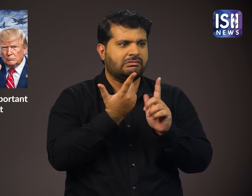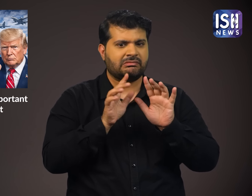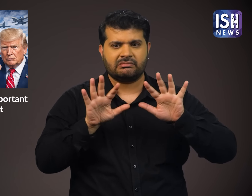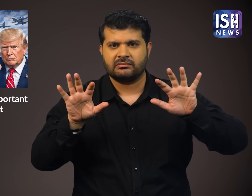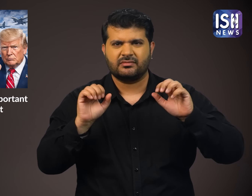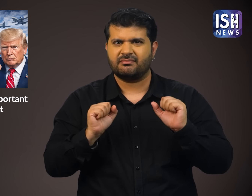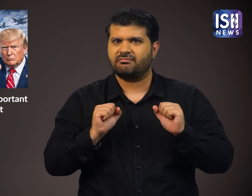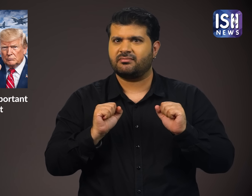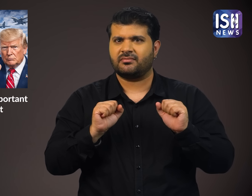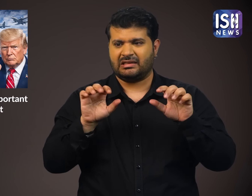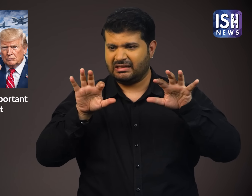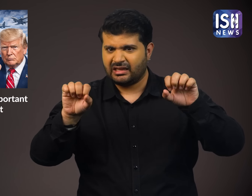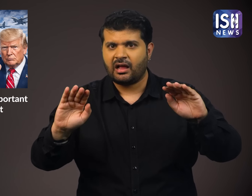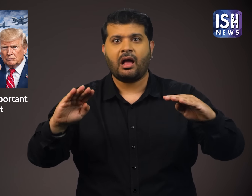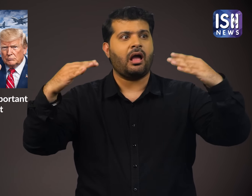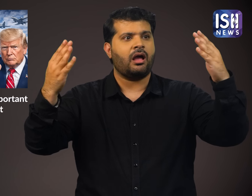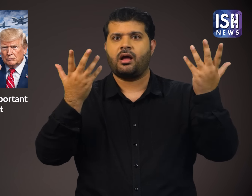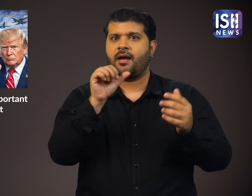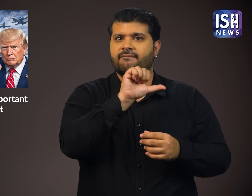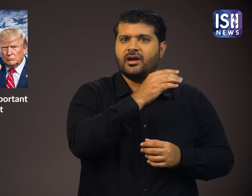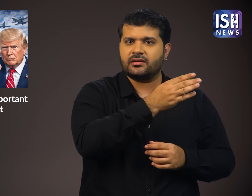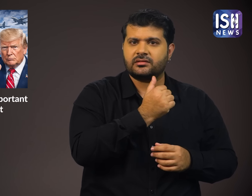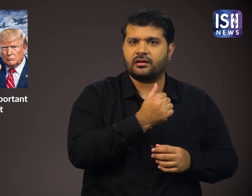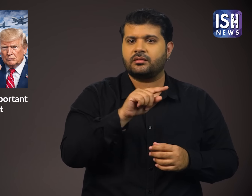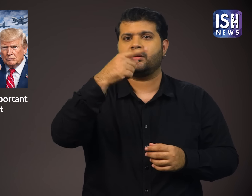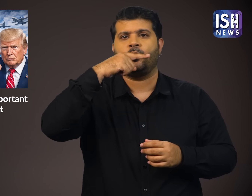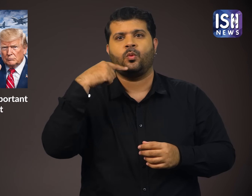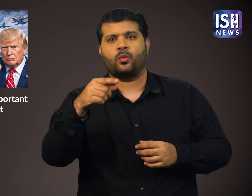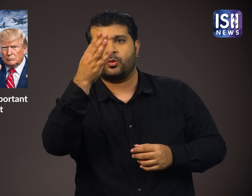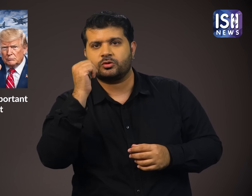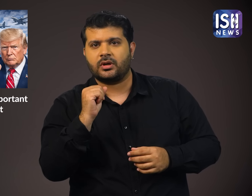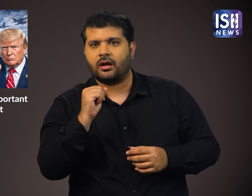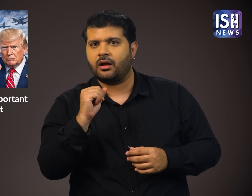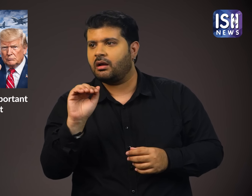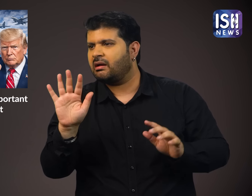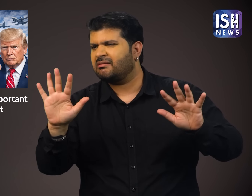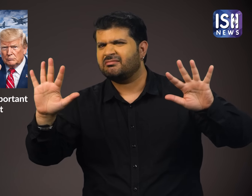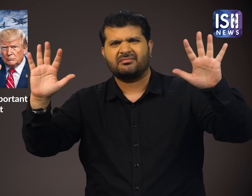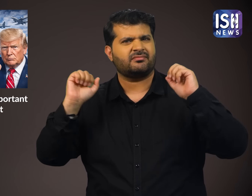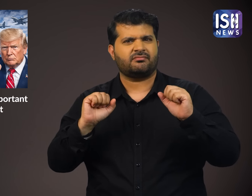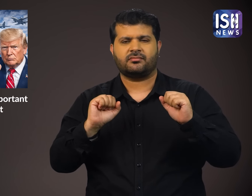Expanding into those countries would mean facing Afghanistan and Russia. That would be difficult.